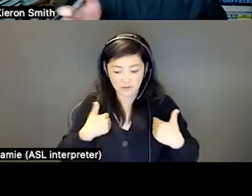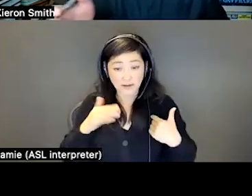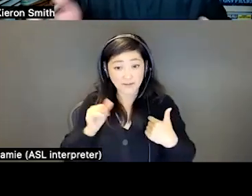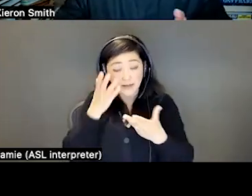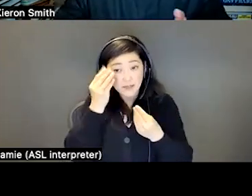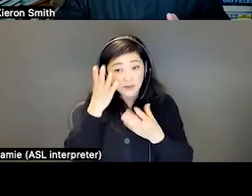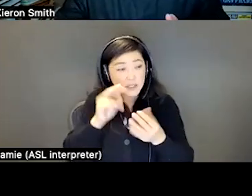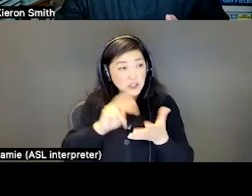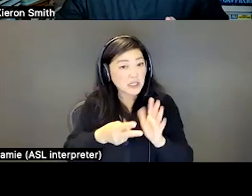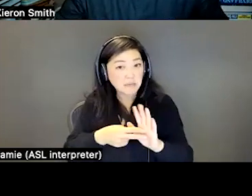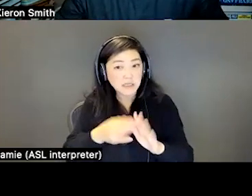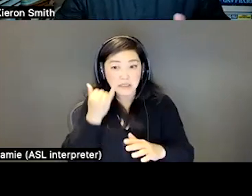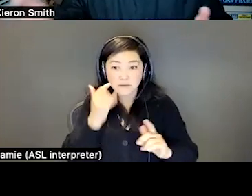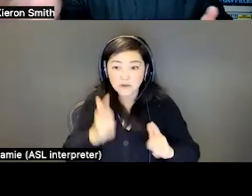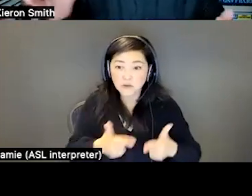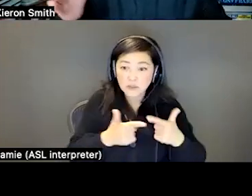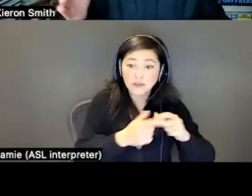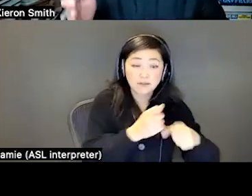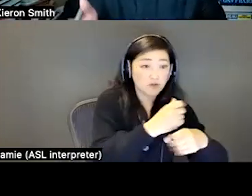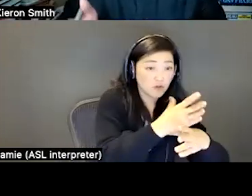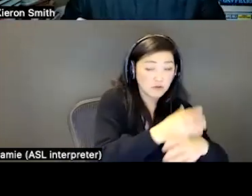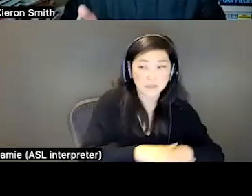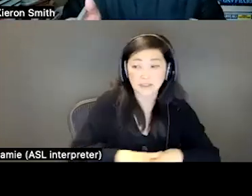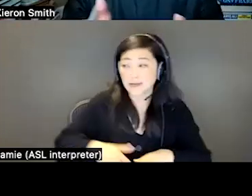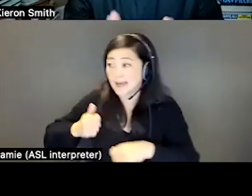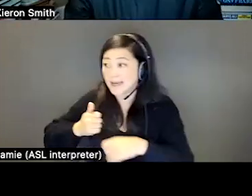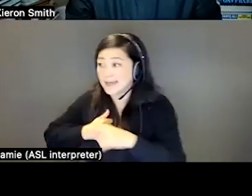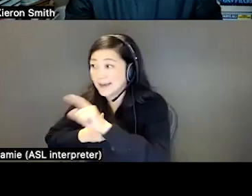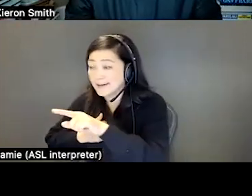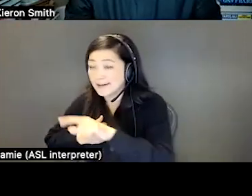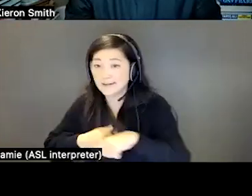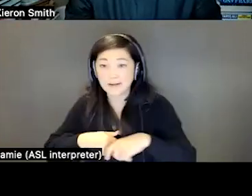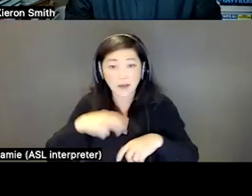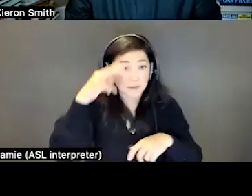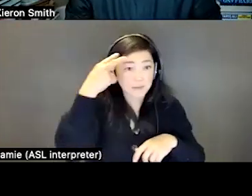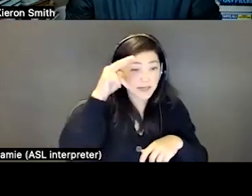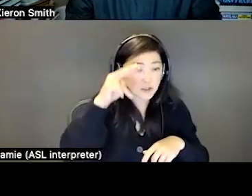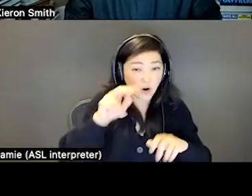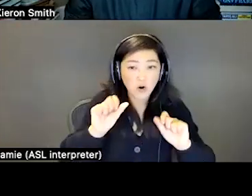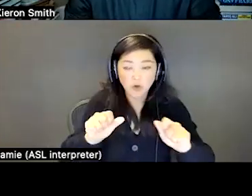could be in Canada, or you could be in Mexico, and you could be able to filter based on the